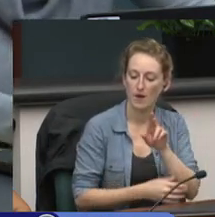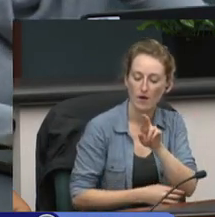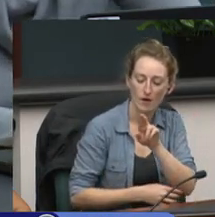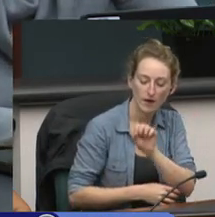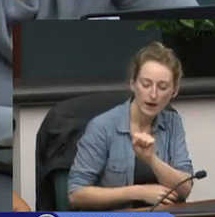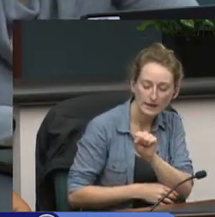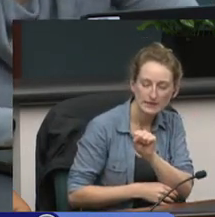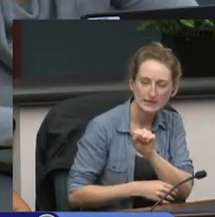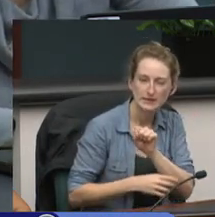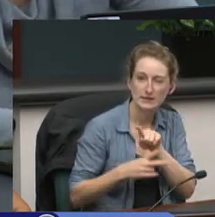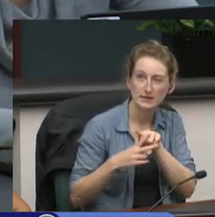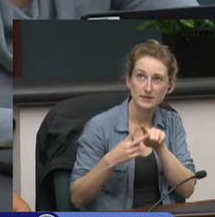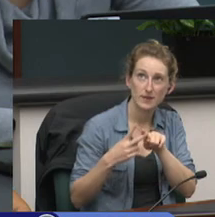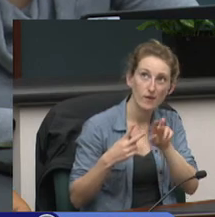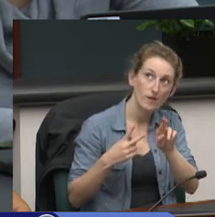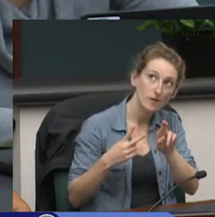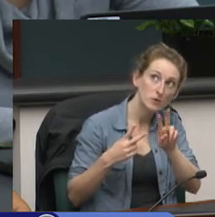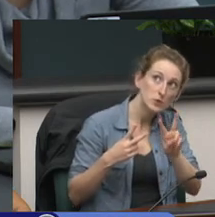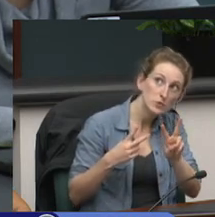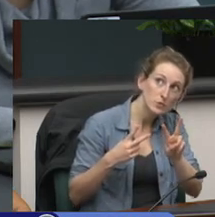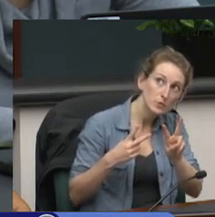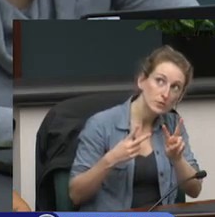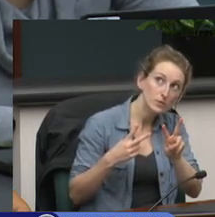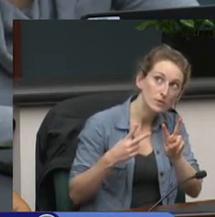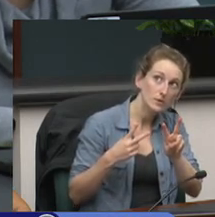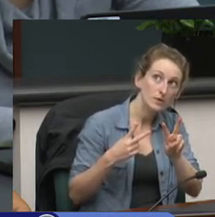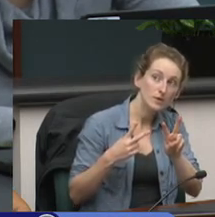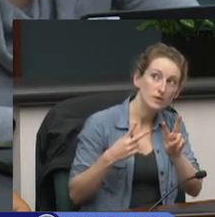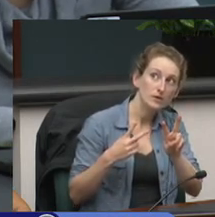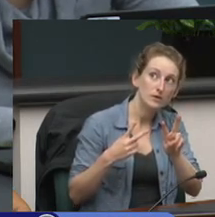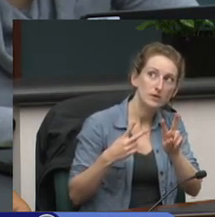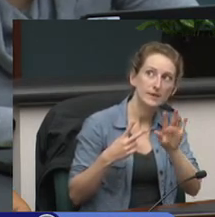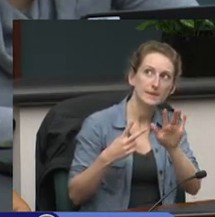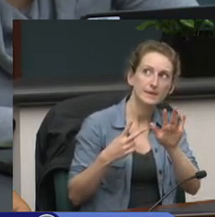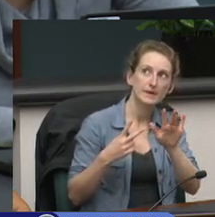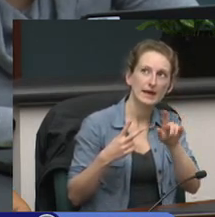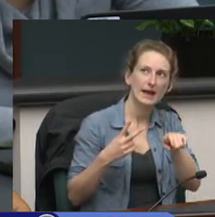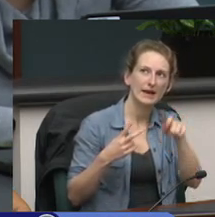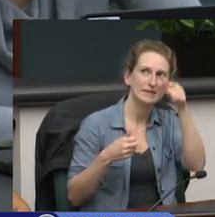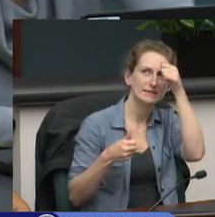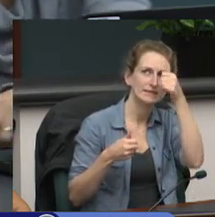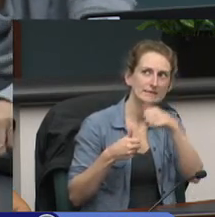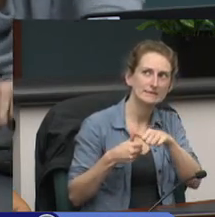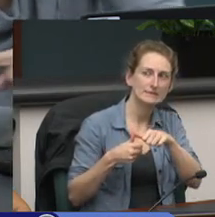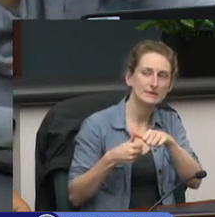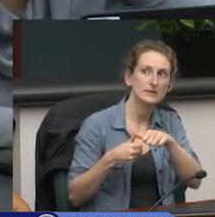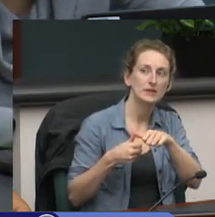to district I have to remember but that one there was some reductions in all the